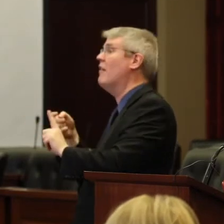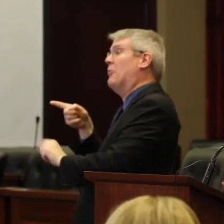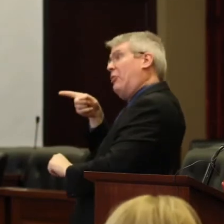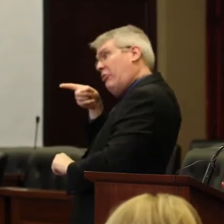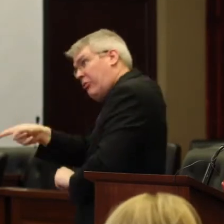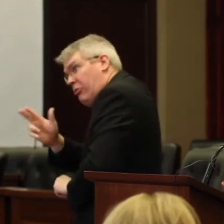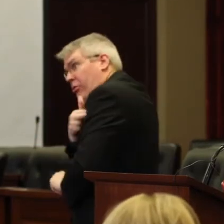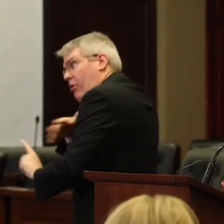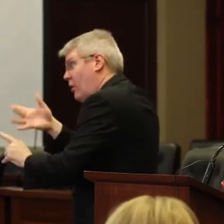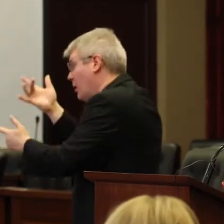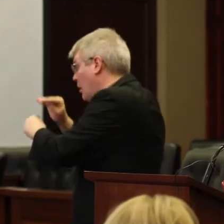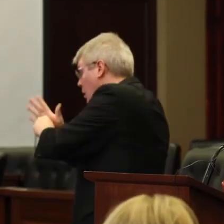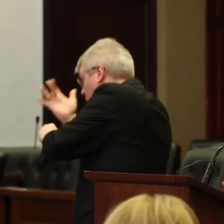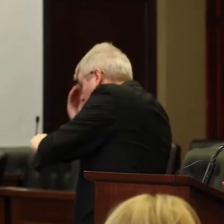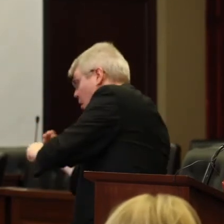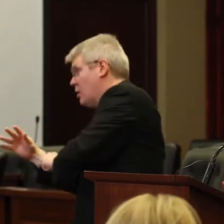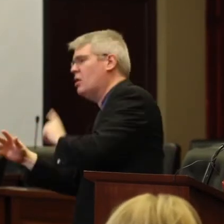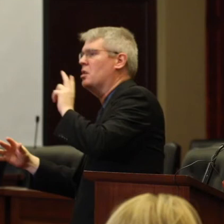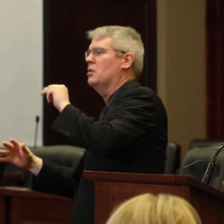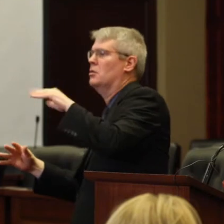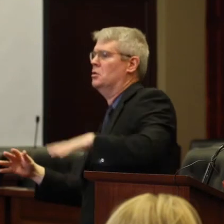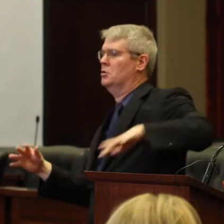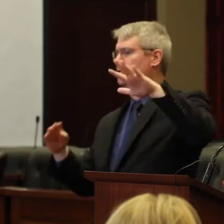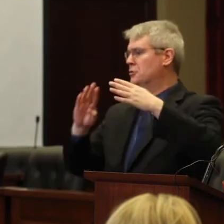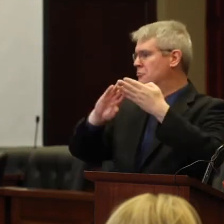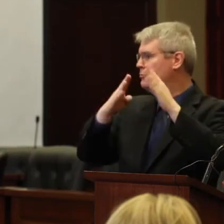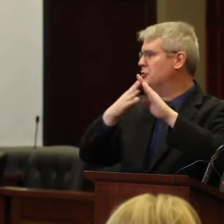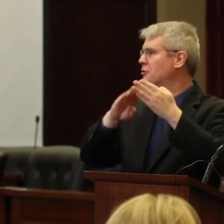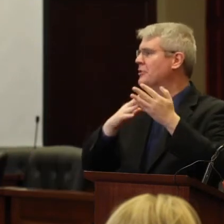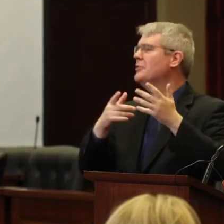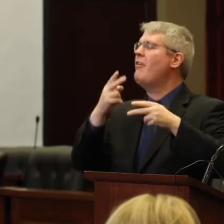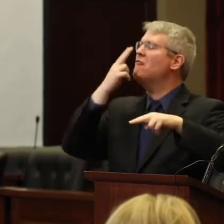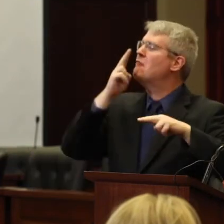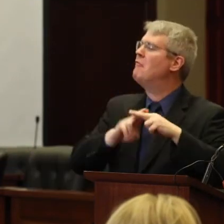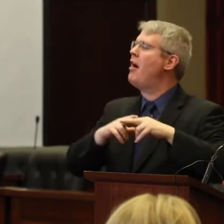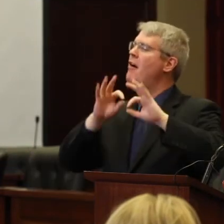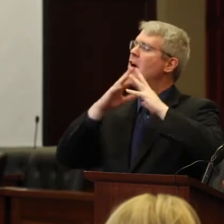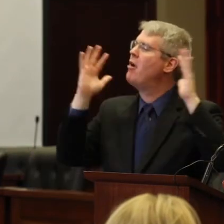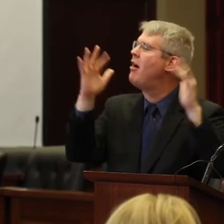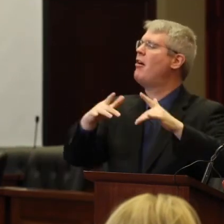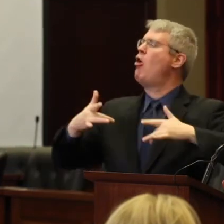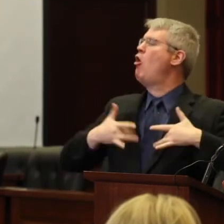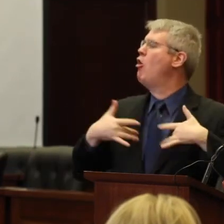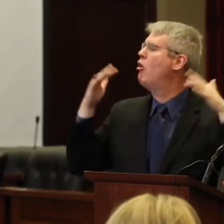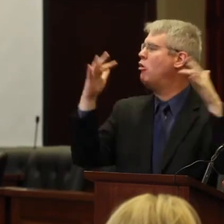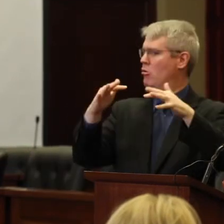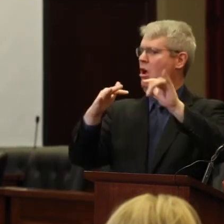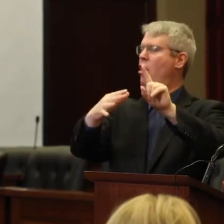just like the rest of us have been going out and about. And either through their household, family members, or through other exposures are getting infected.